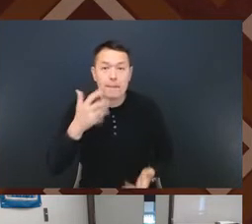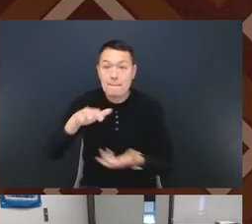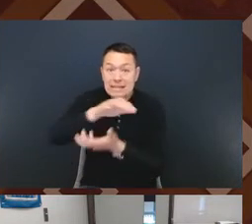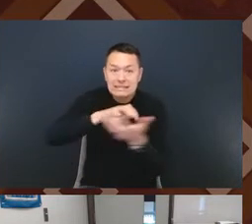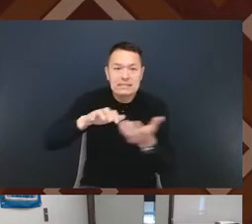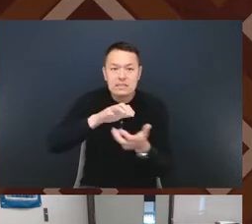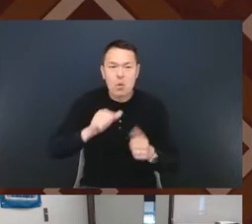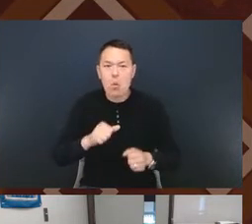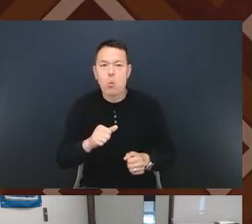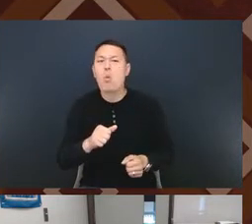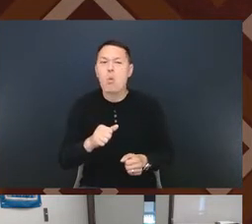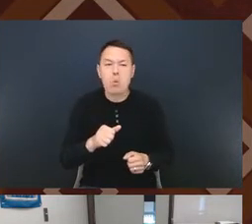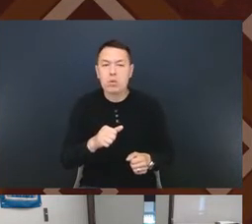interracial dating